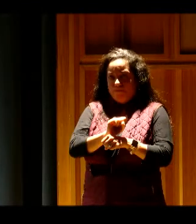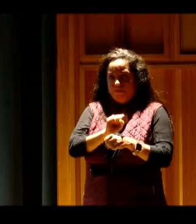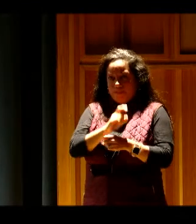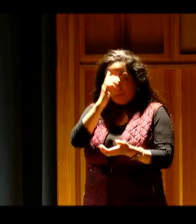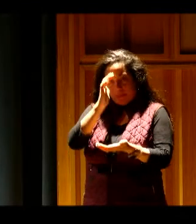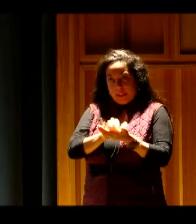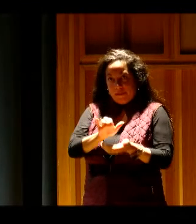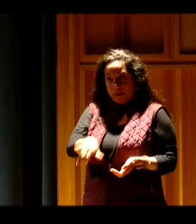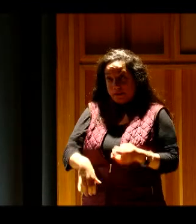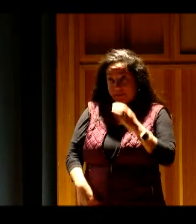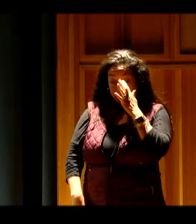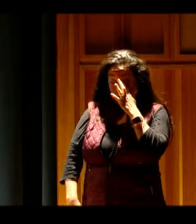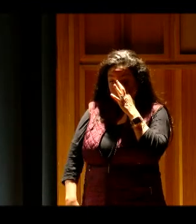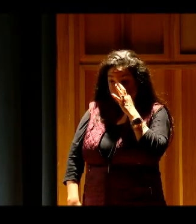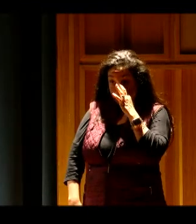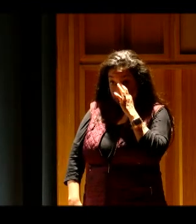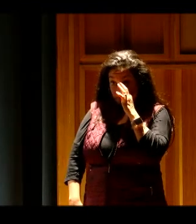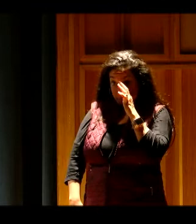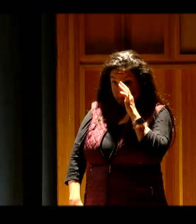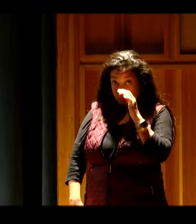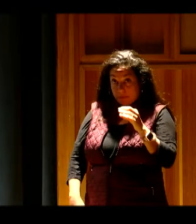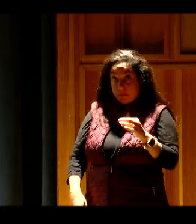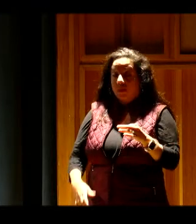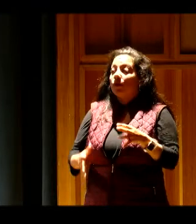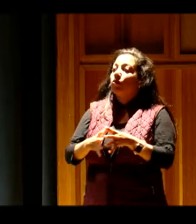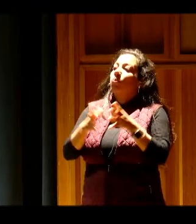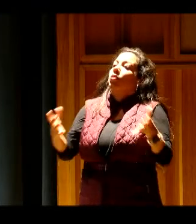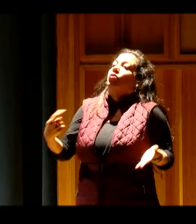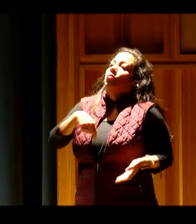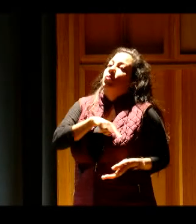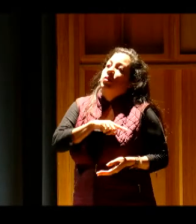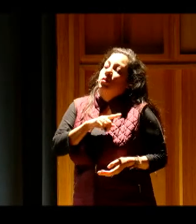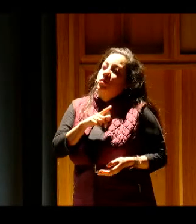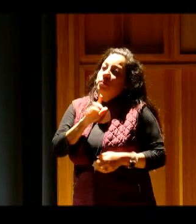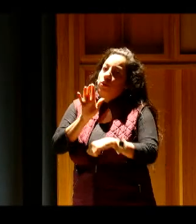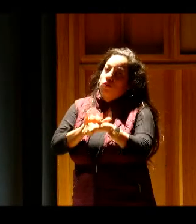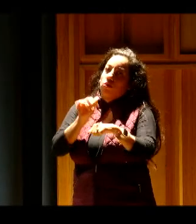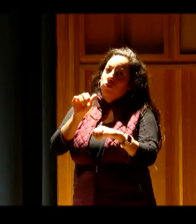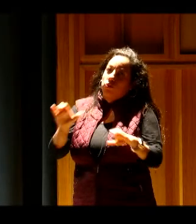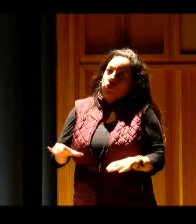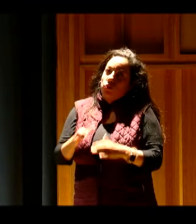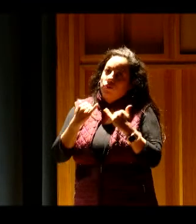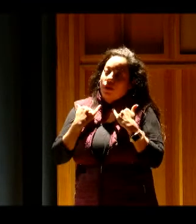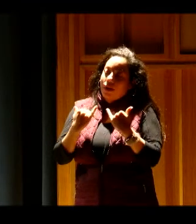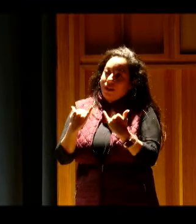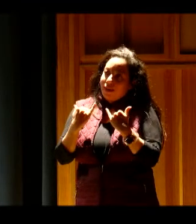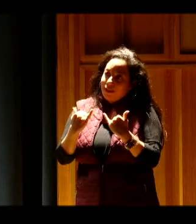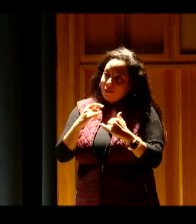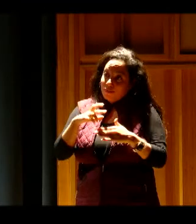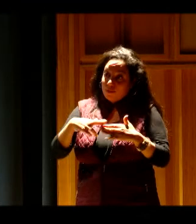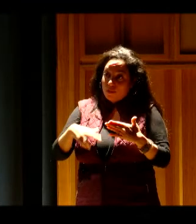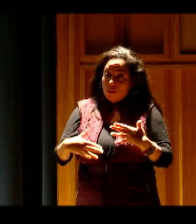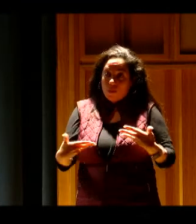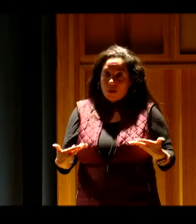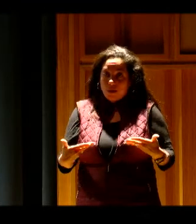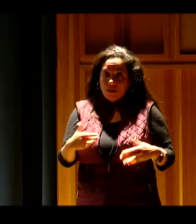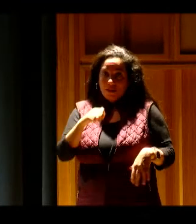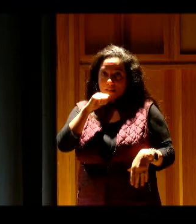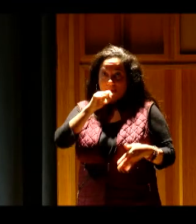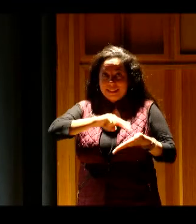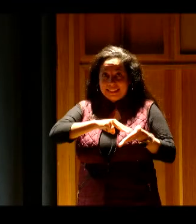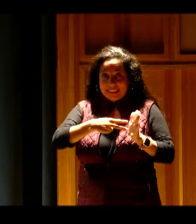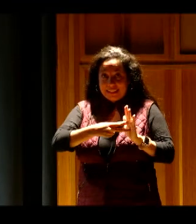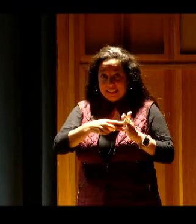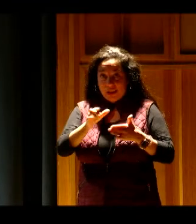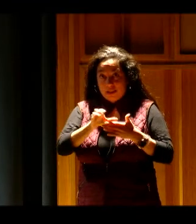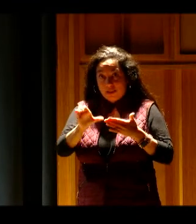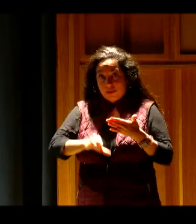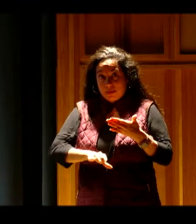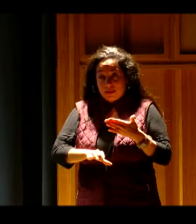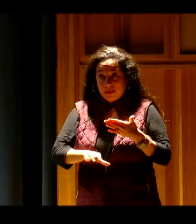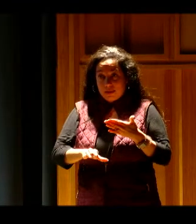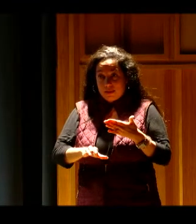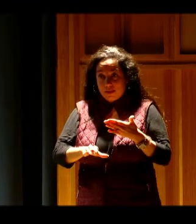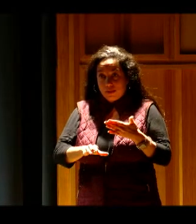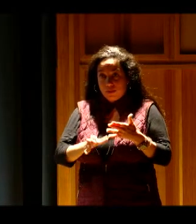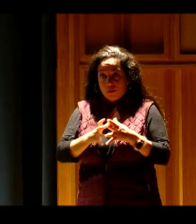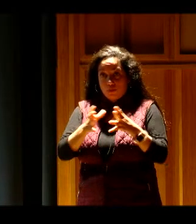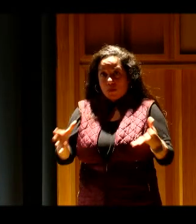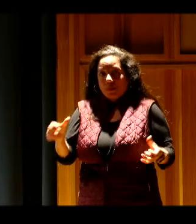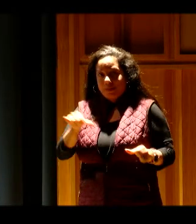So much of what we're being called on to do today is the result of the unintended consequences of so much science.